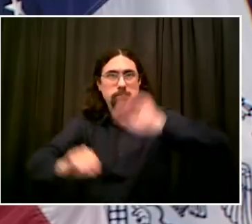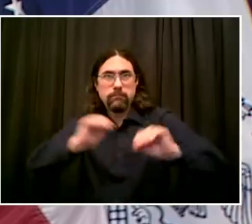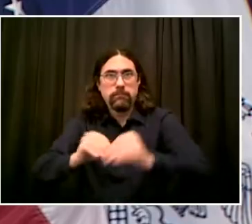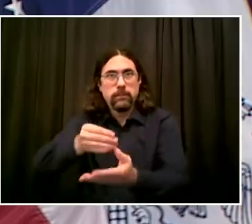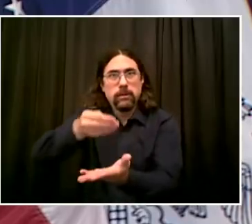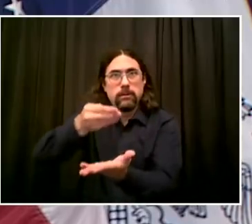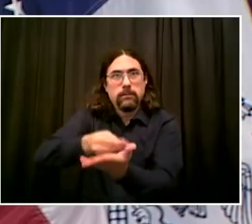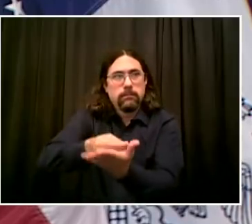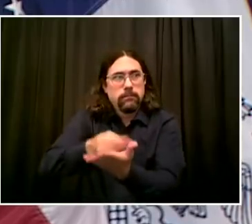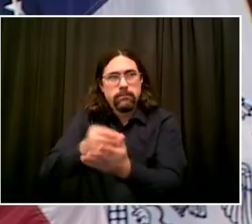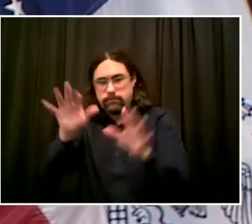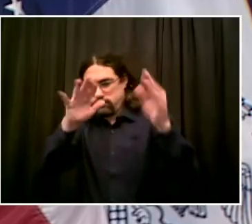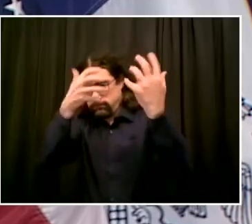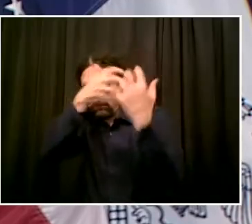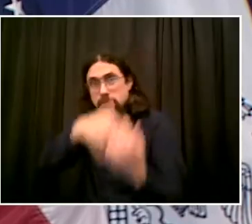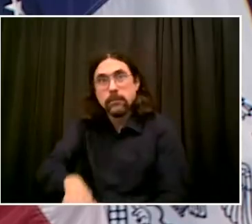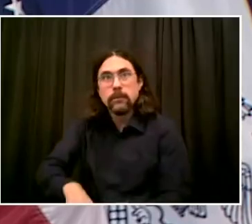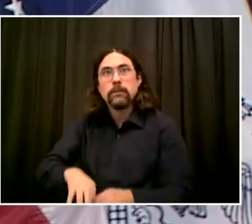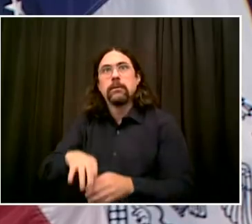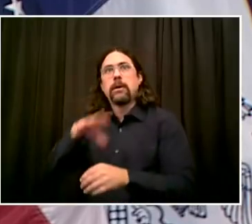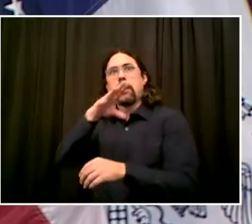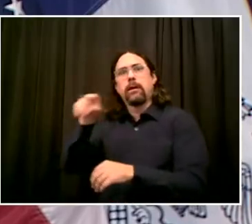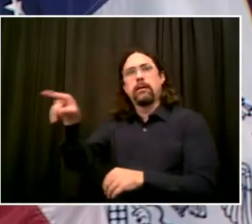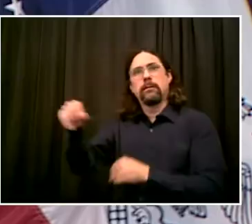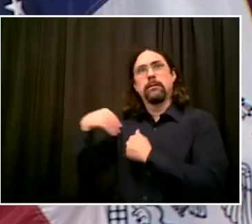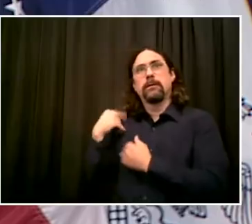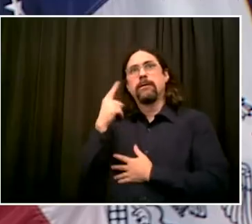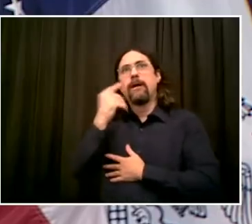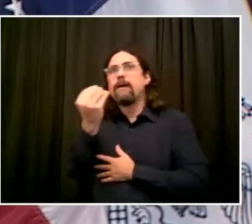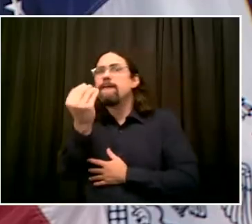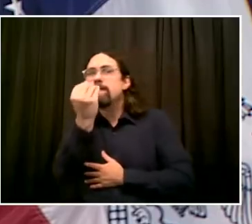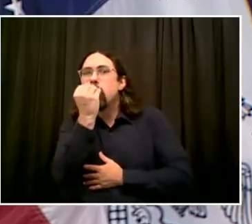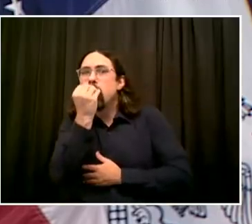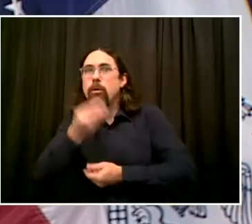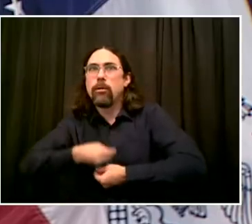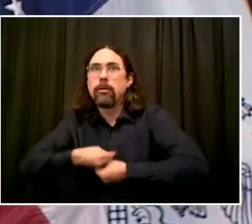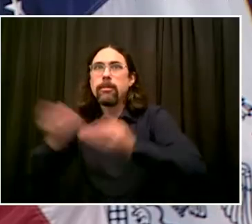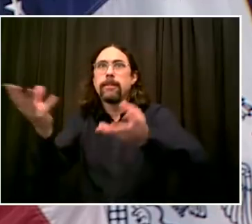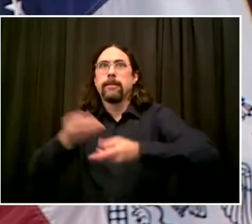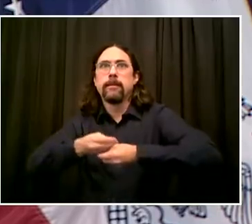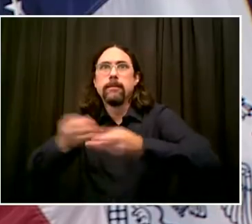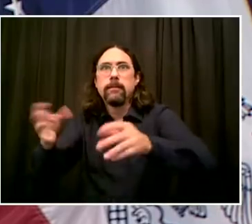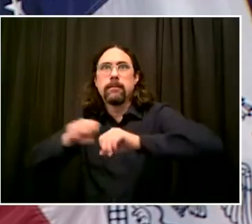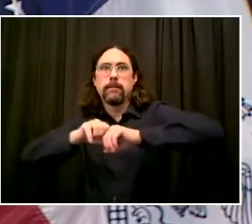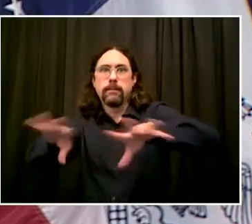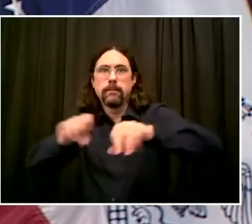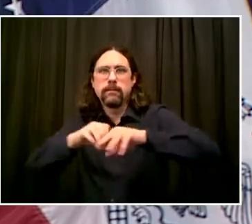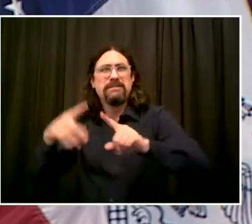ME AKSURE SERVICE